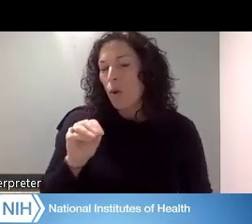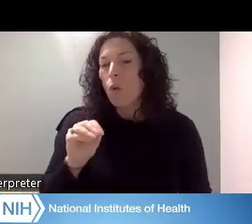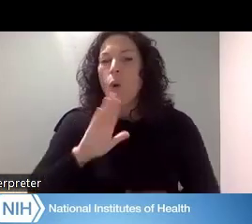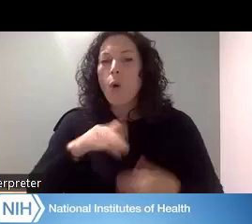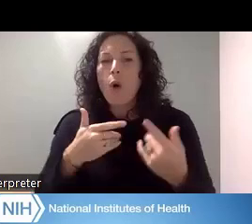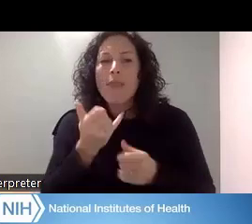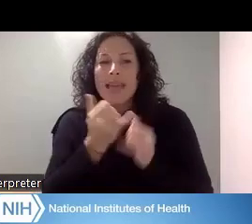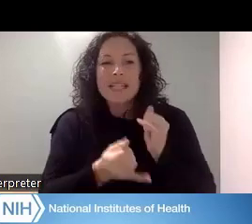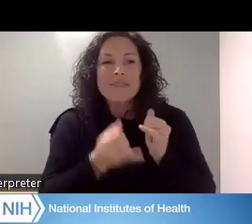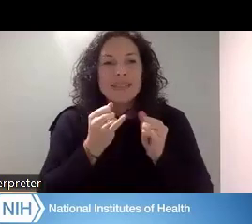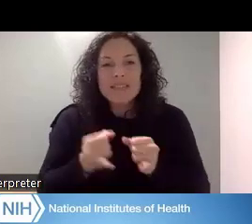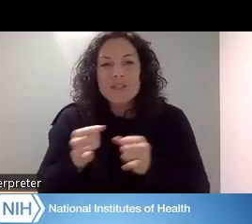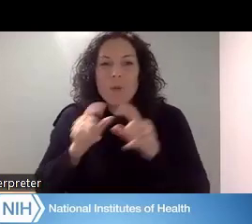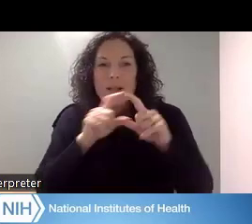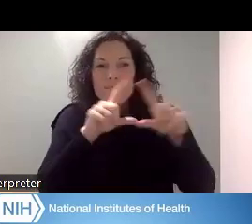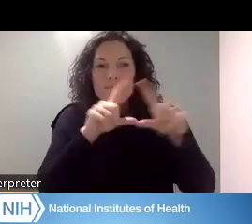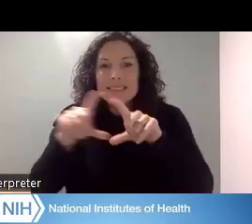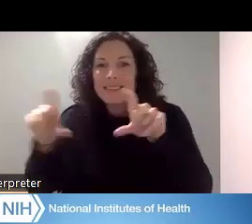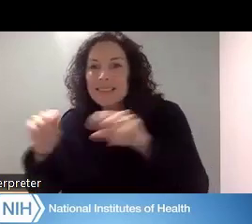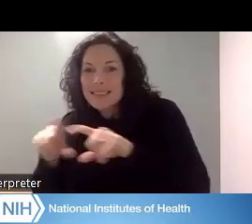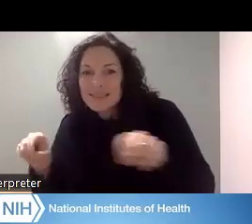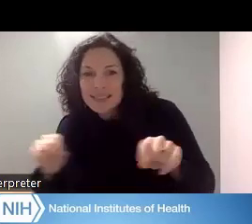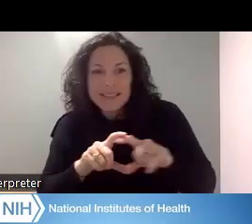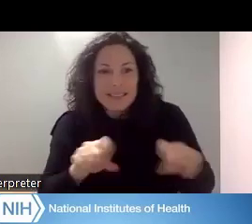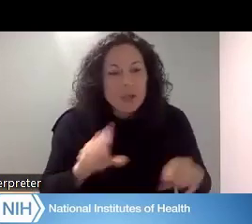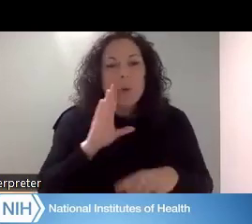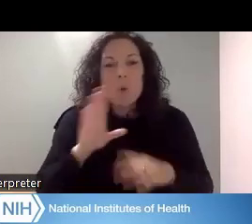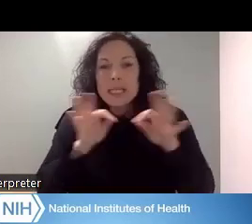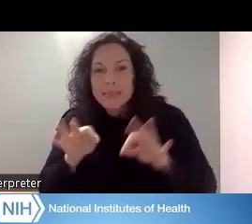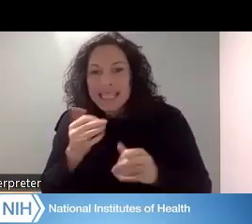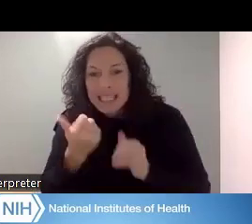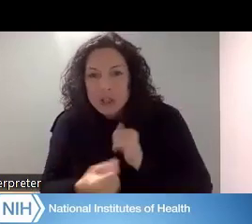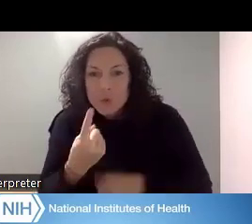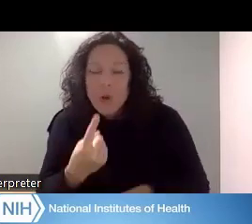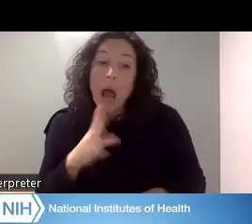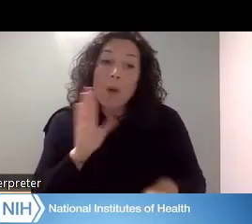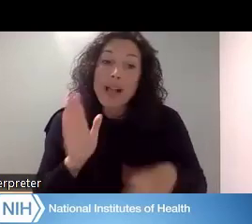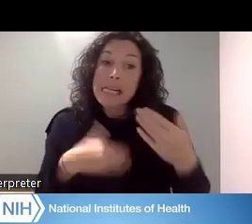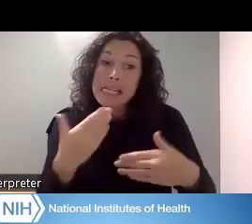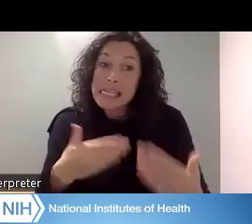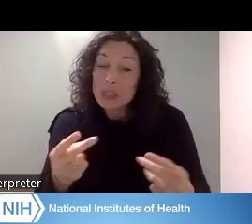and explain them all, and I'm going to move through it as briskly as possible